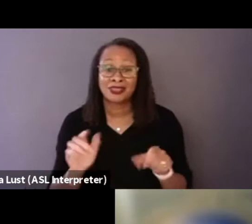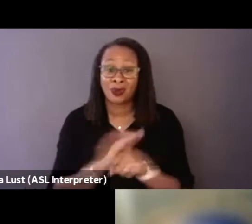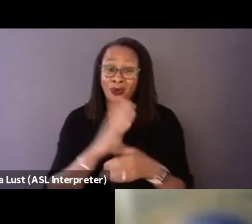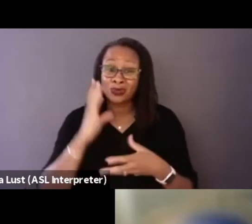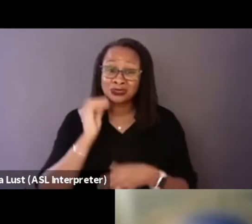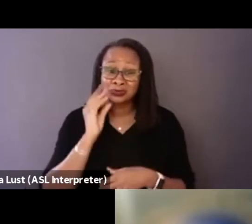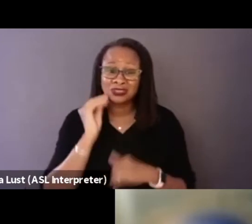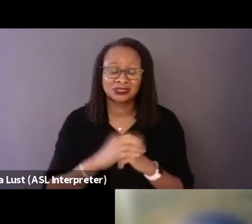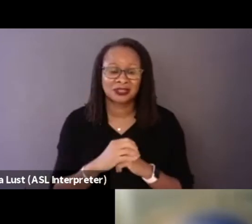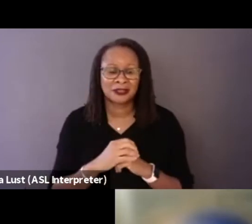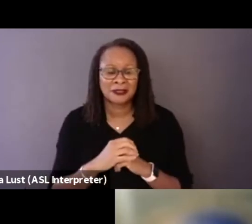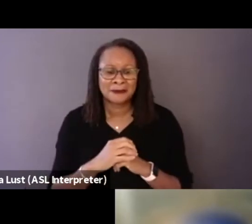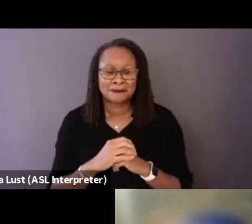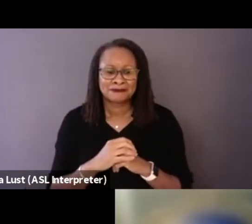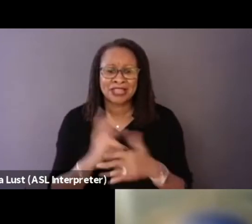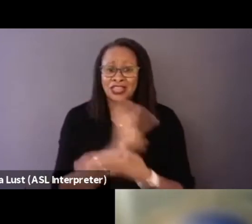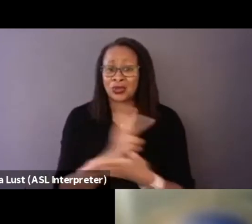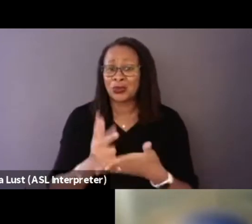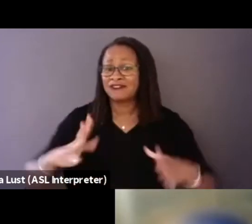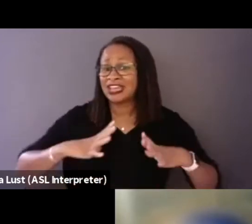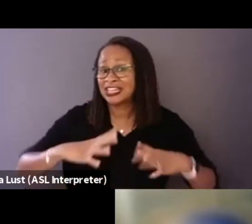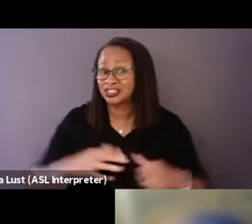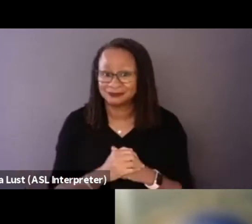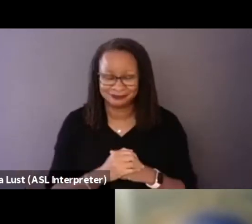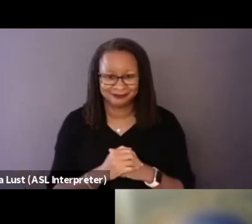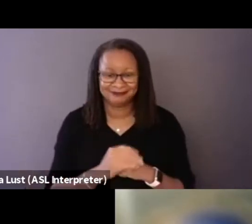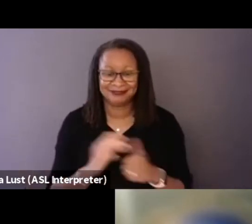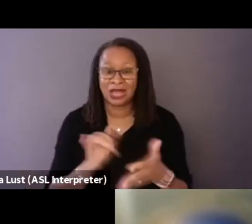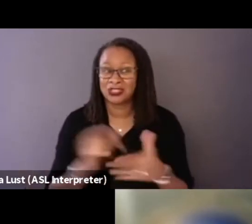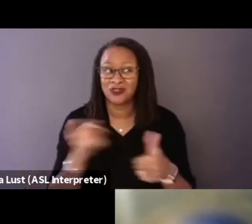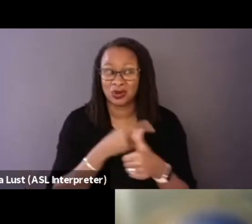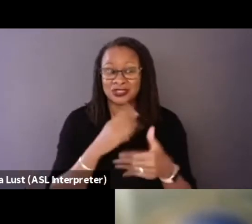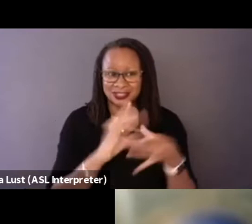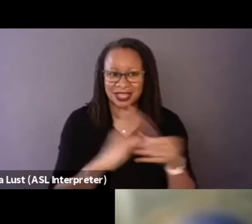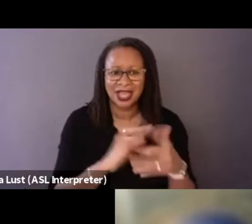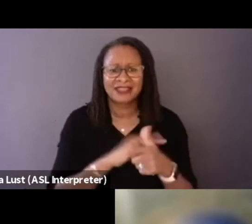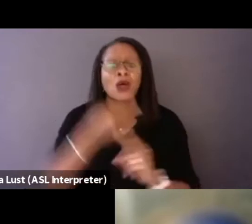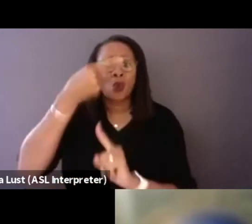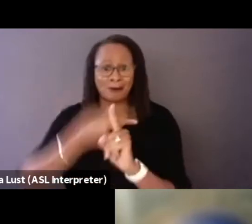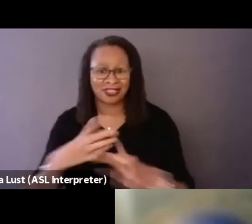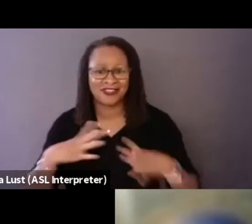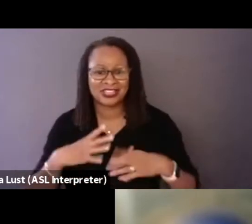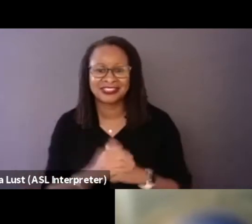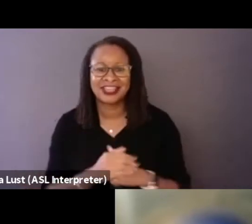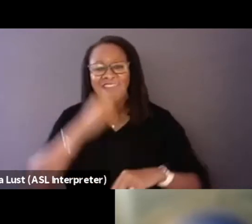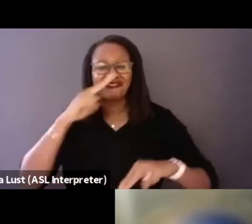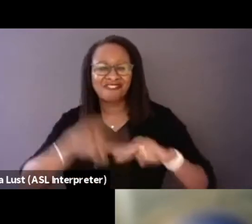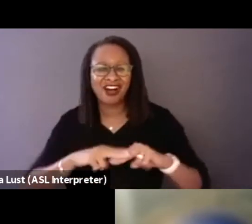"Oh, it's a three week vacation." then it goes into it's a month vacation and we're having fun, and we're still trying to find out...